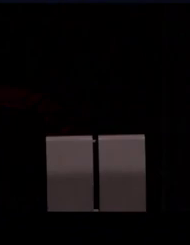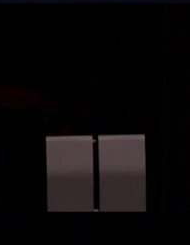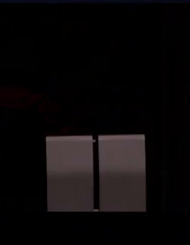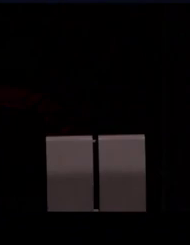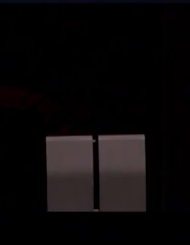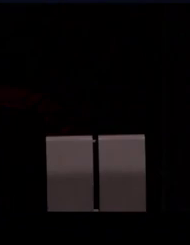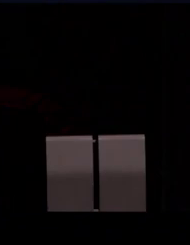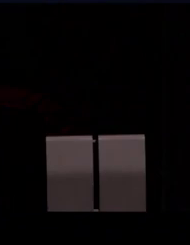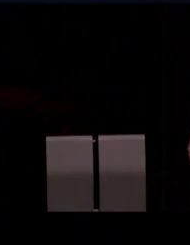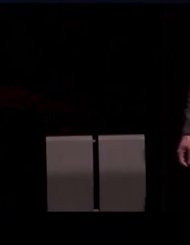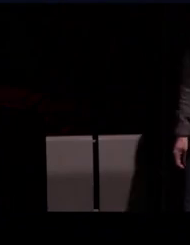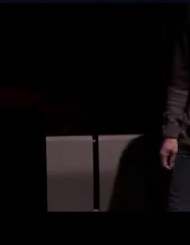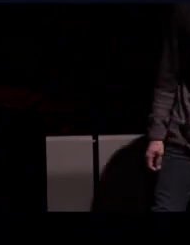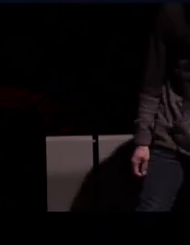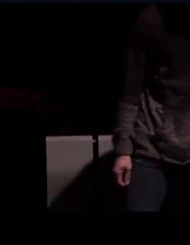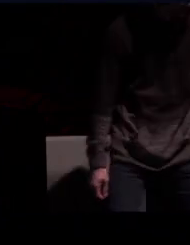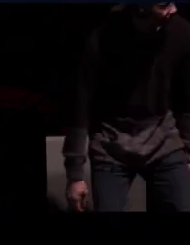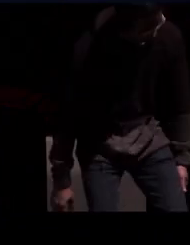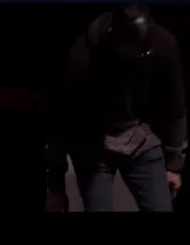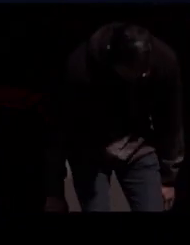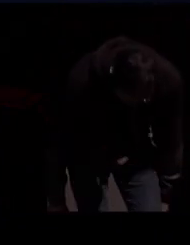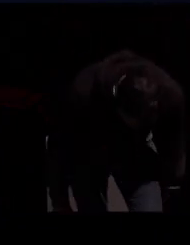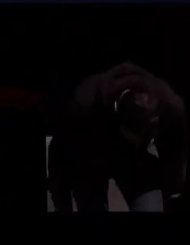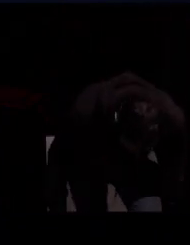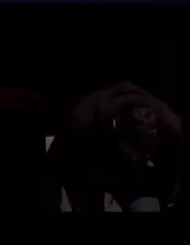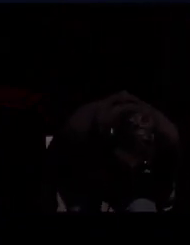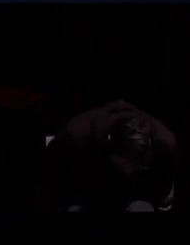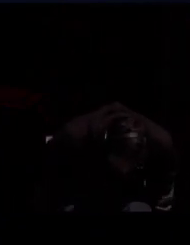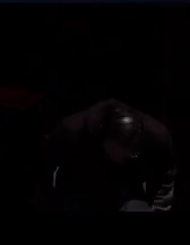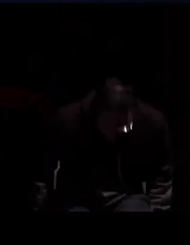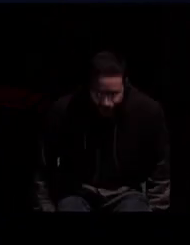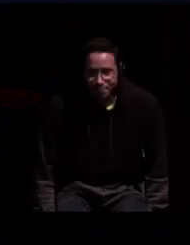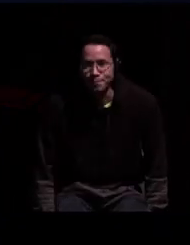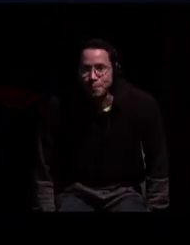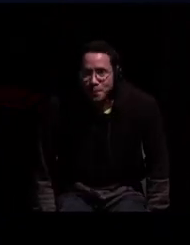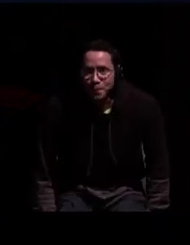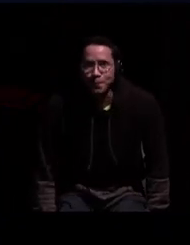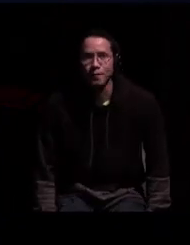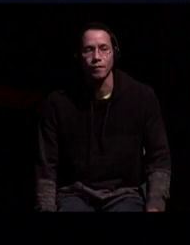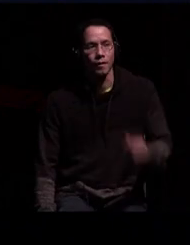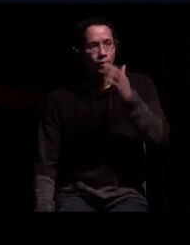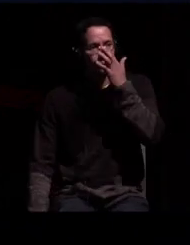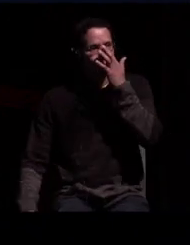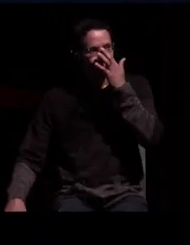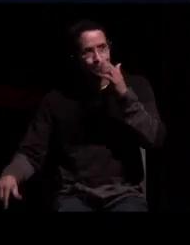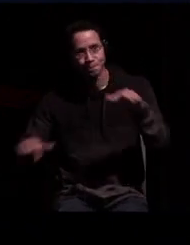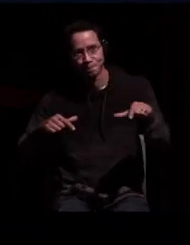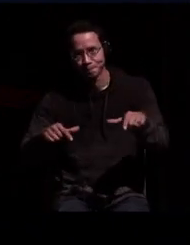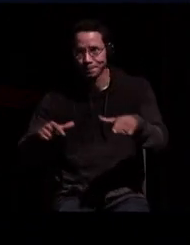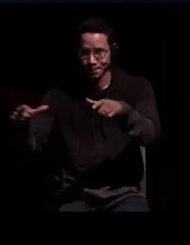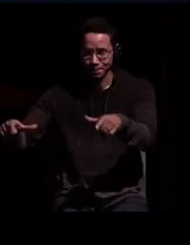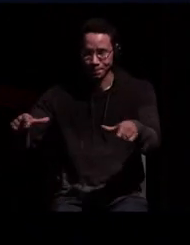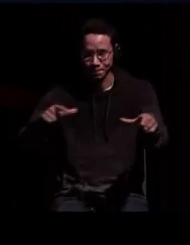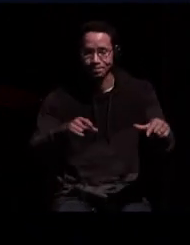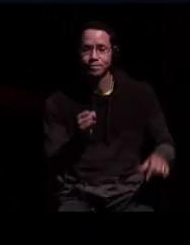the group of men and women that work in the sector. They are pedagogically important examples